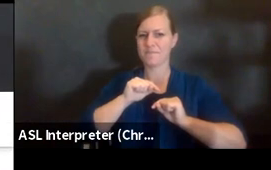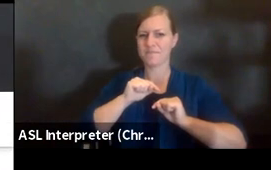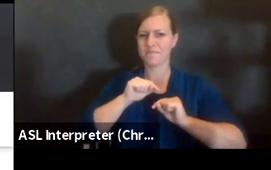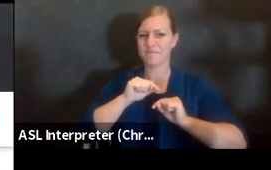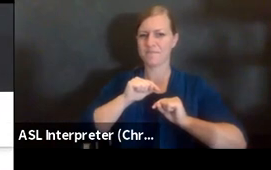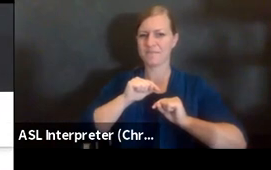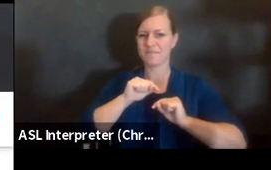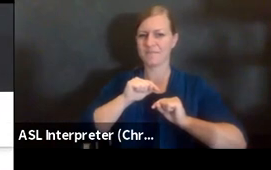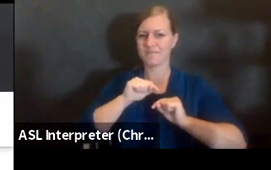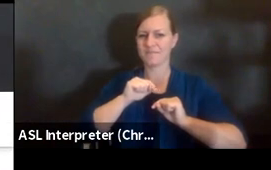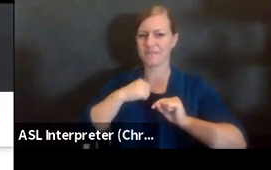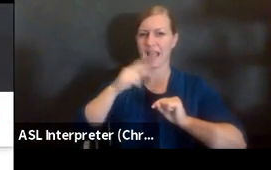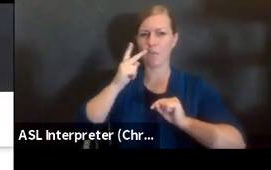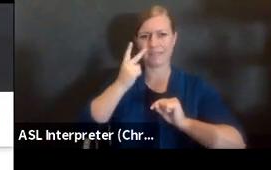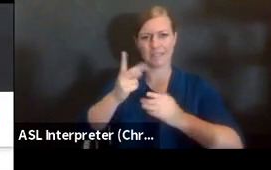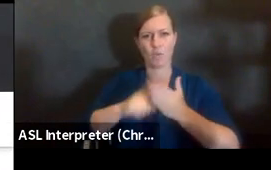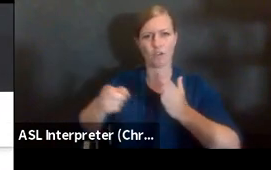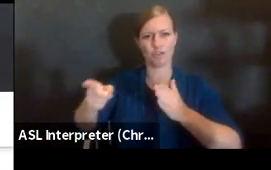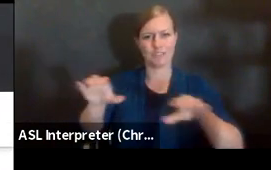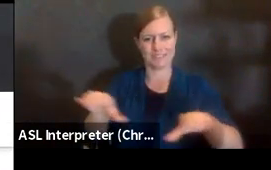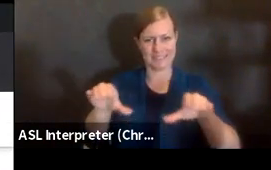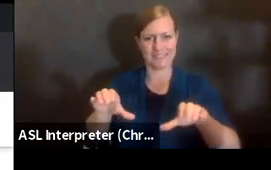Katherine Livick - ESD 112: I'm going to look at what she did. I have two people who turned it in.